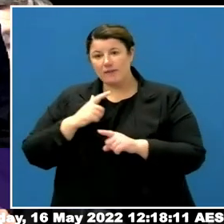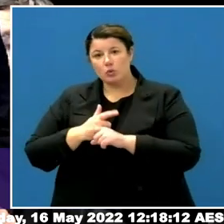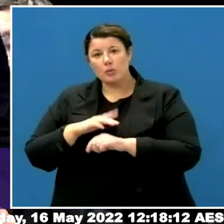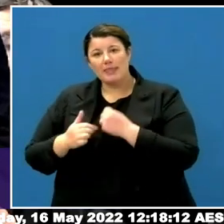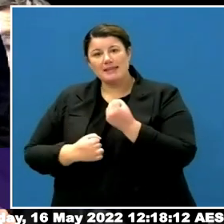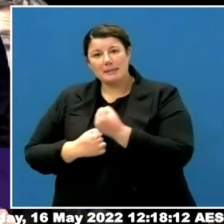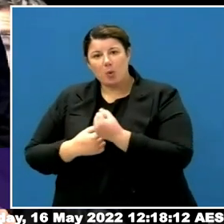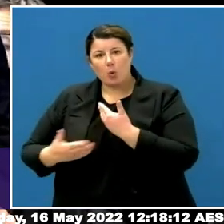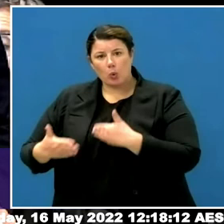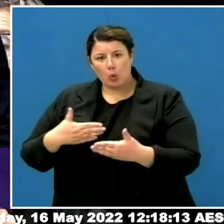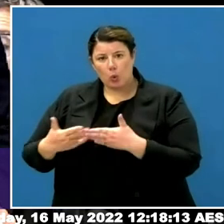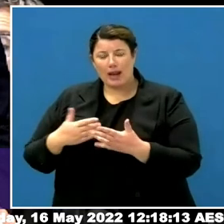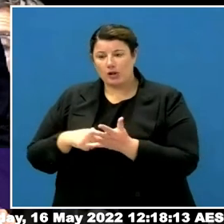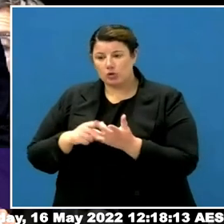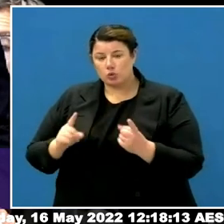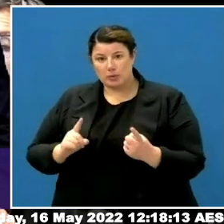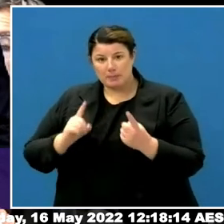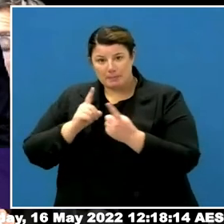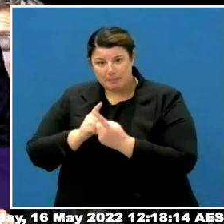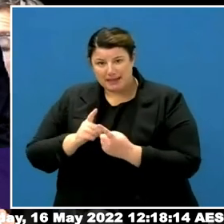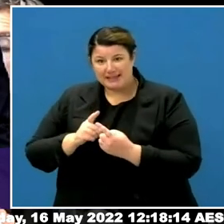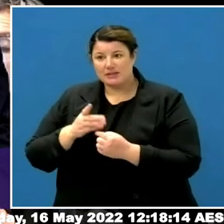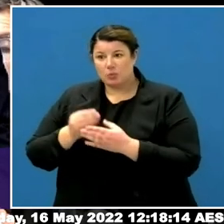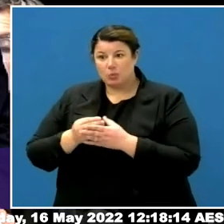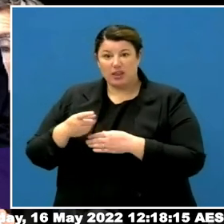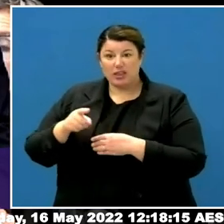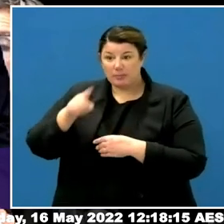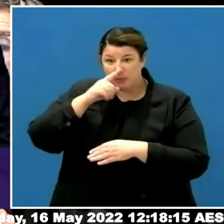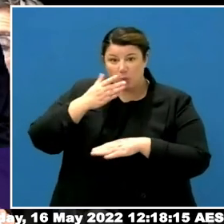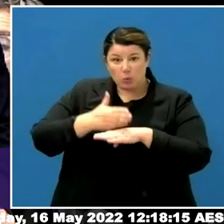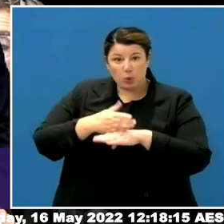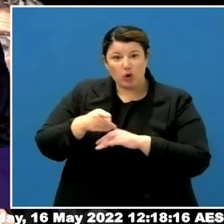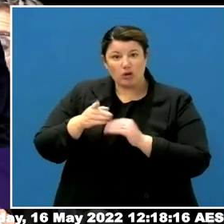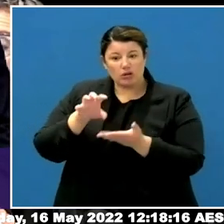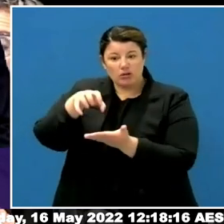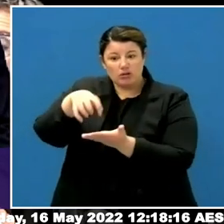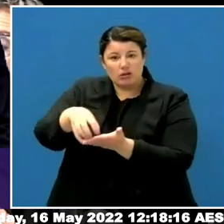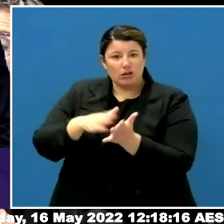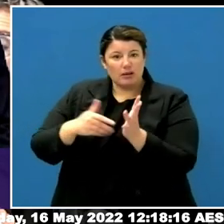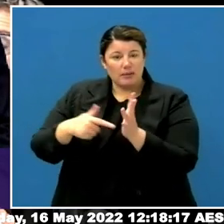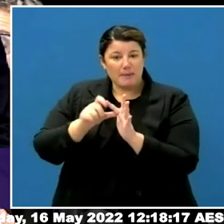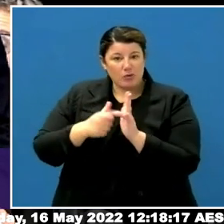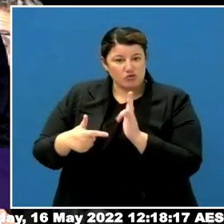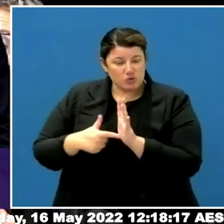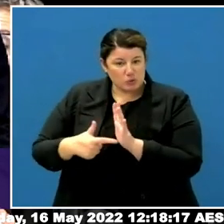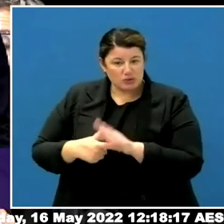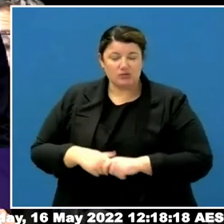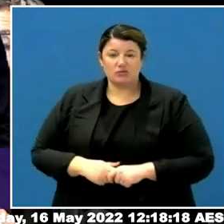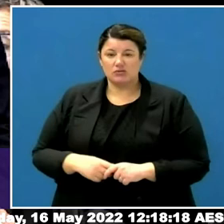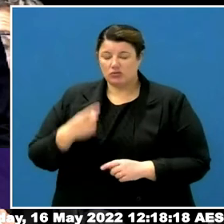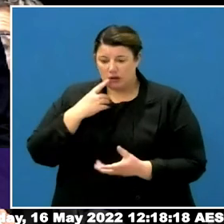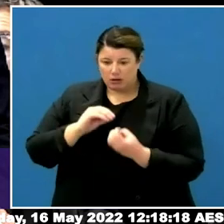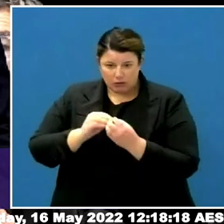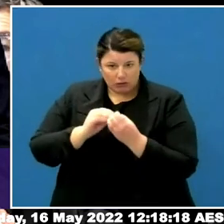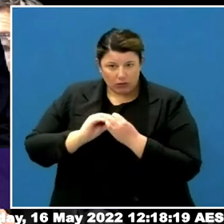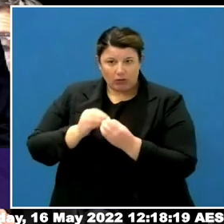effort to meet with three of the Mount Druitt coordinators, spending several hours endeavouring to sort out invoicing problems.